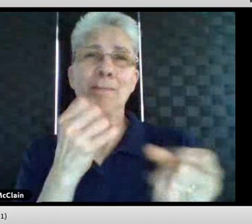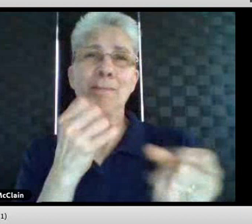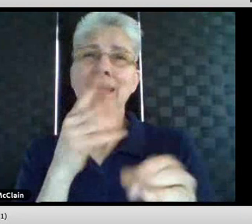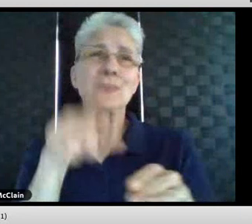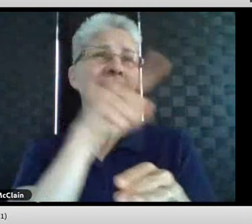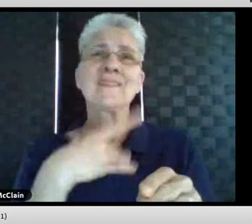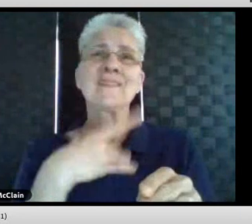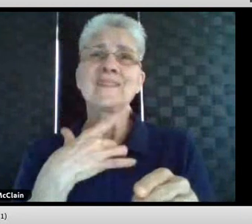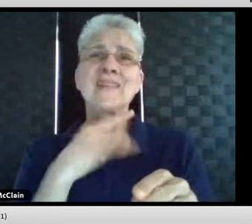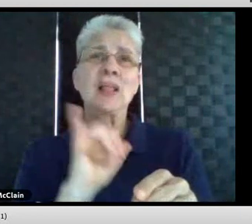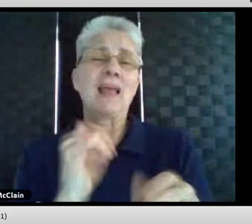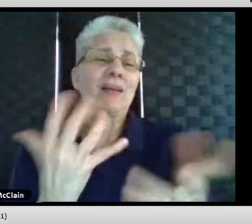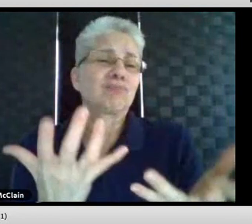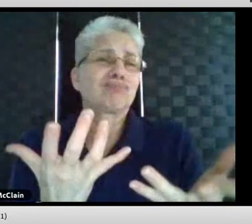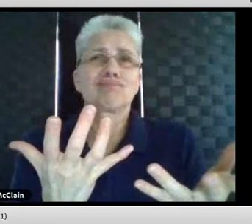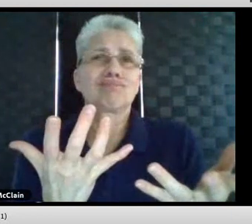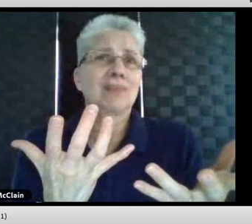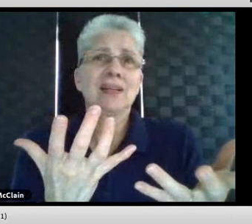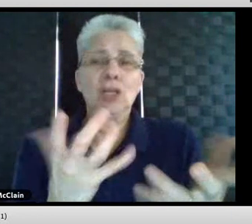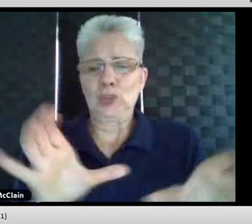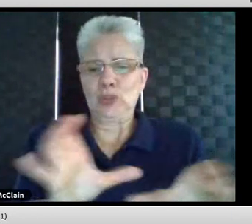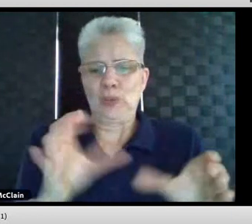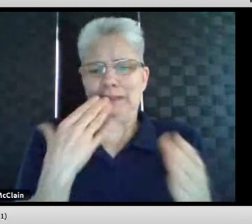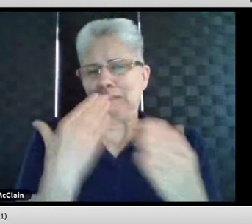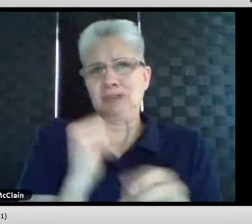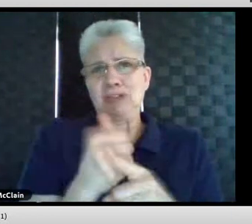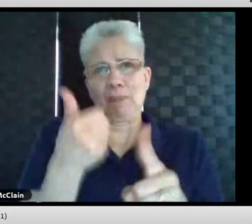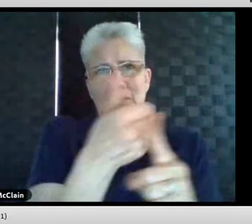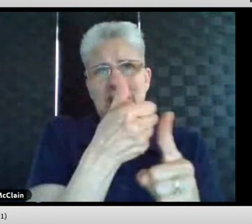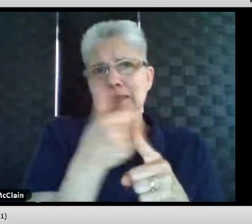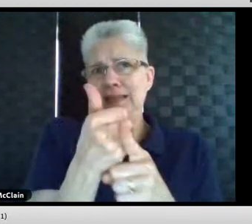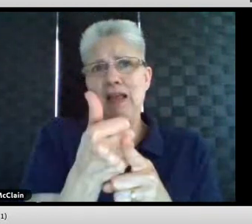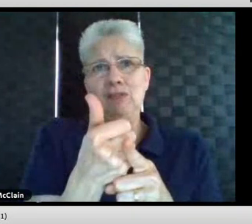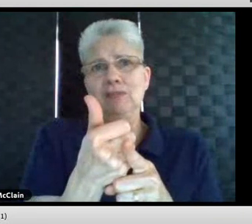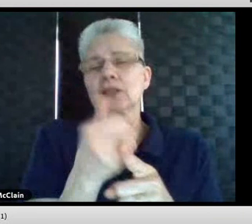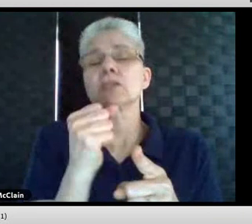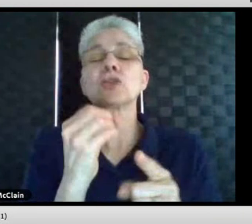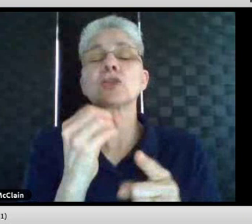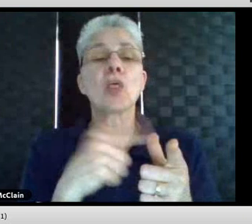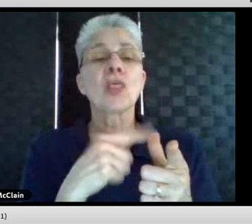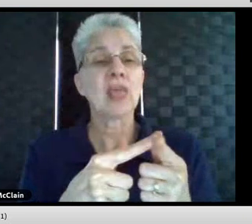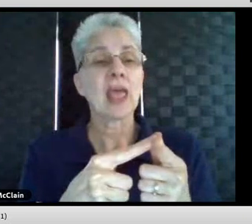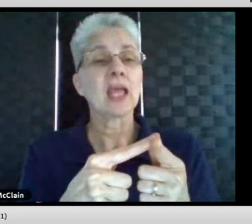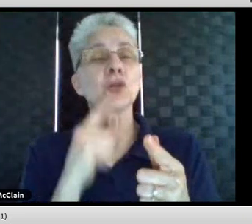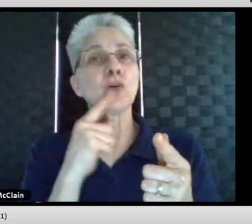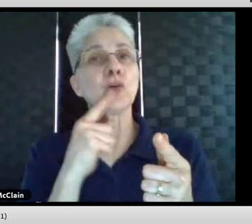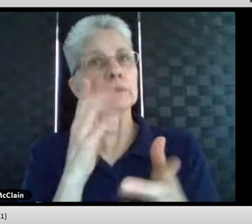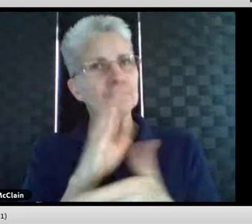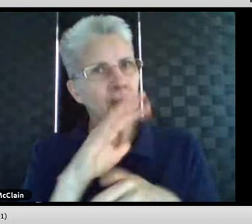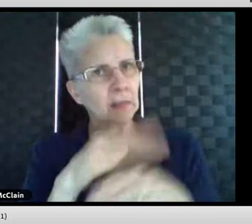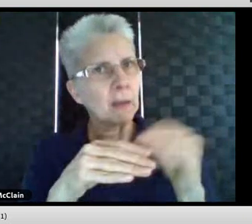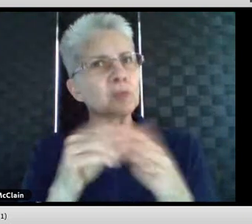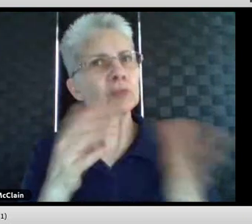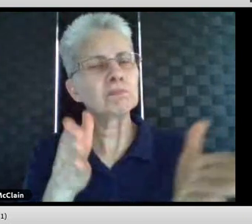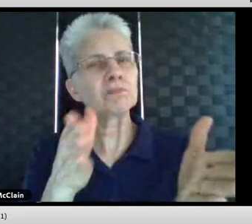they're, you know, doing such a great job. And then once you have reassured them, you need to give it to them,